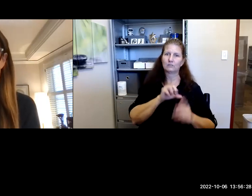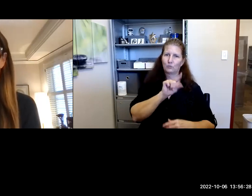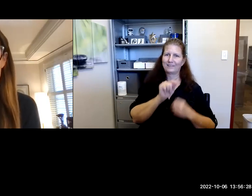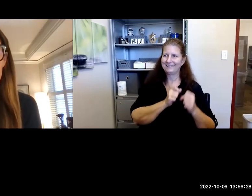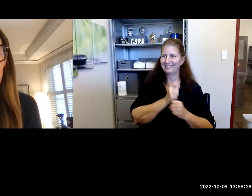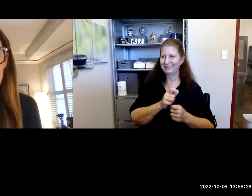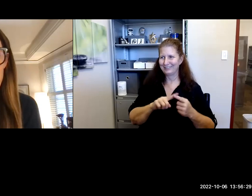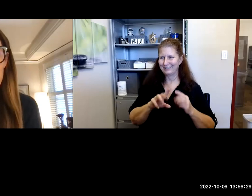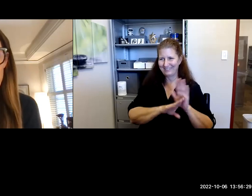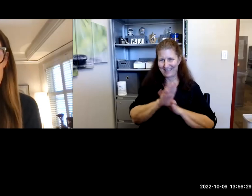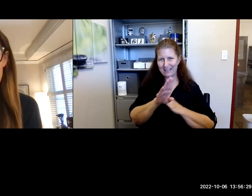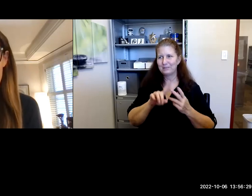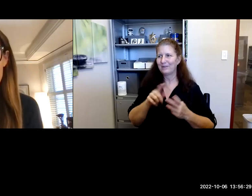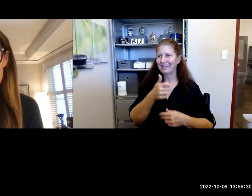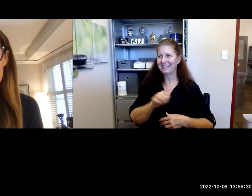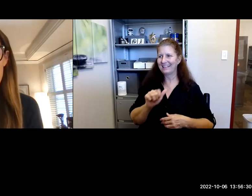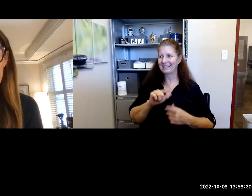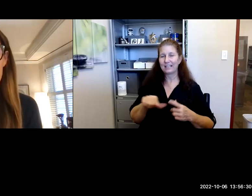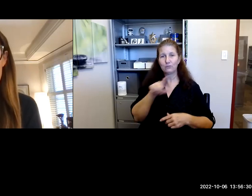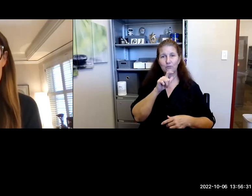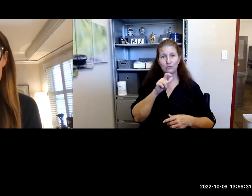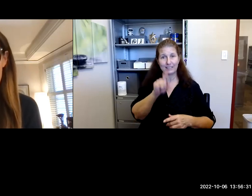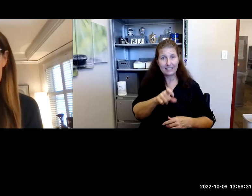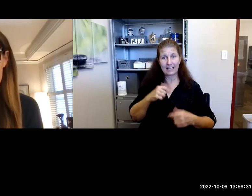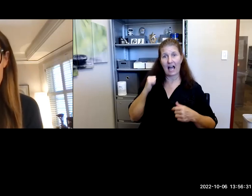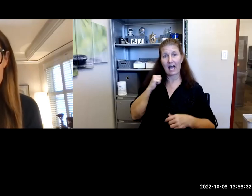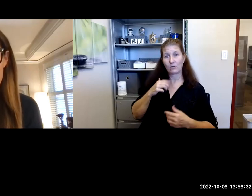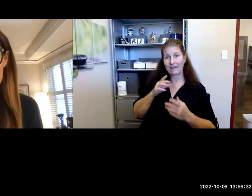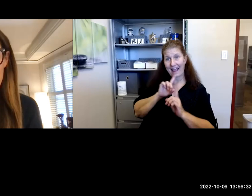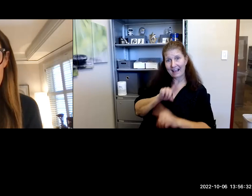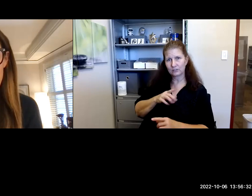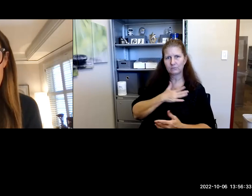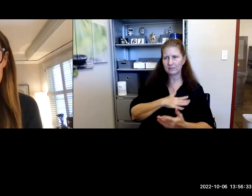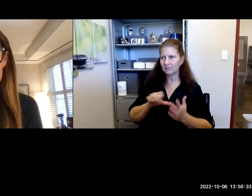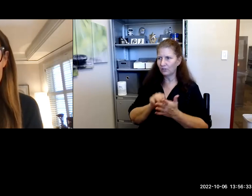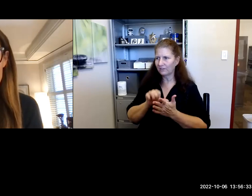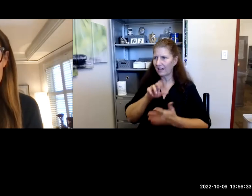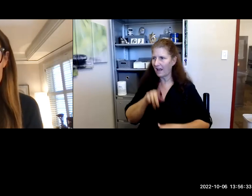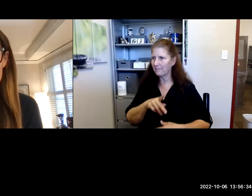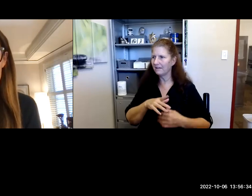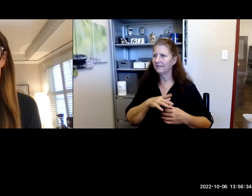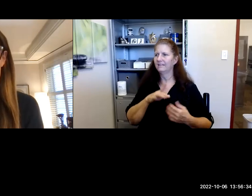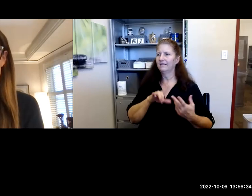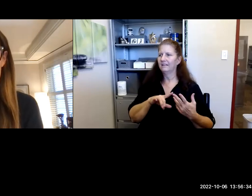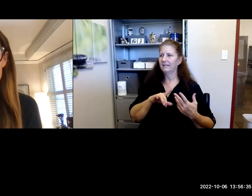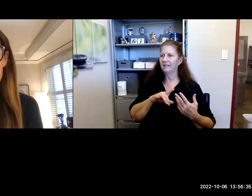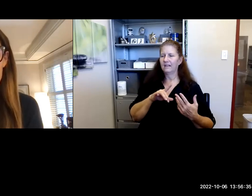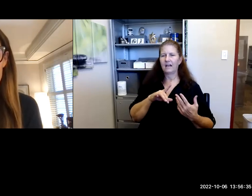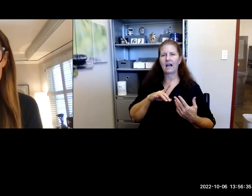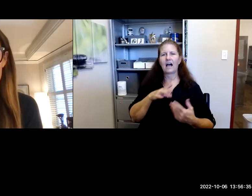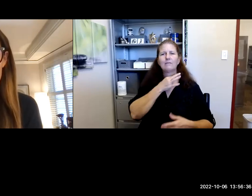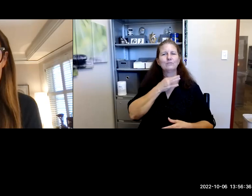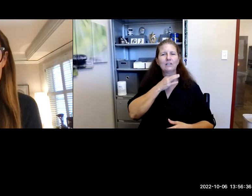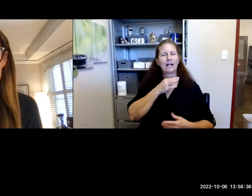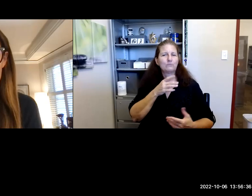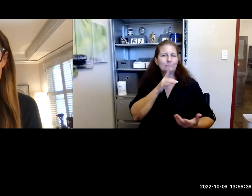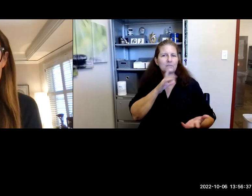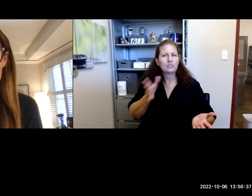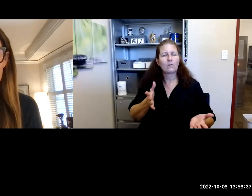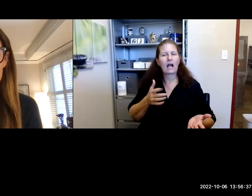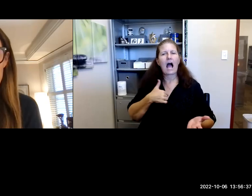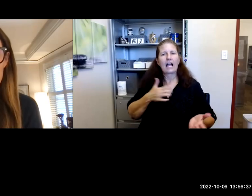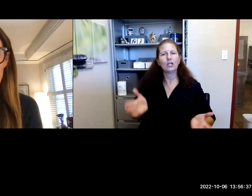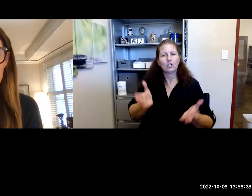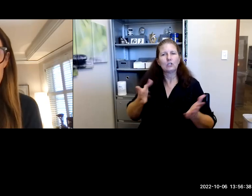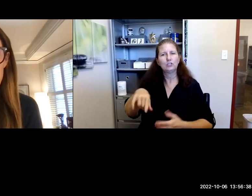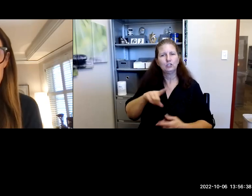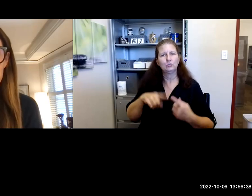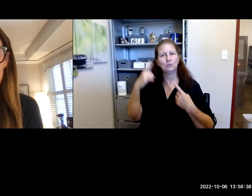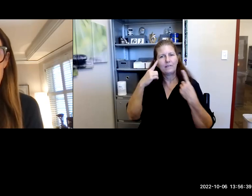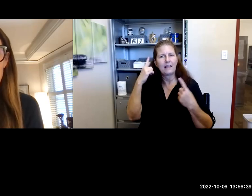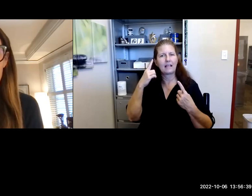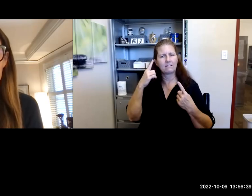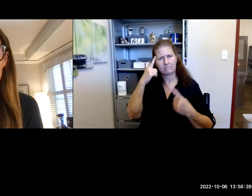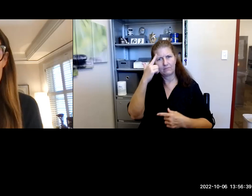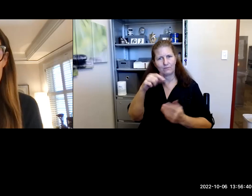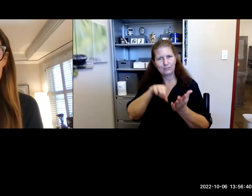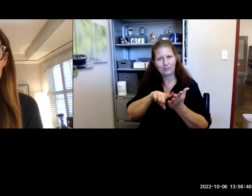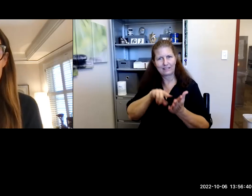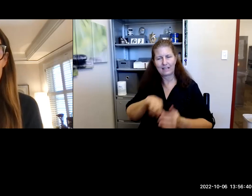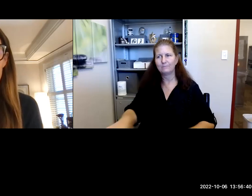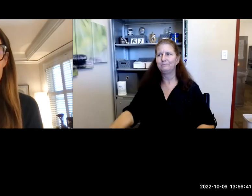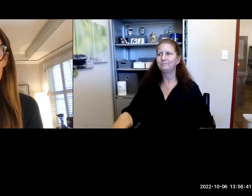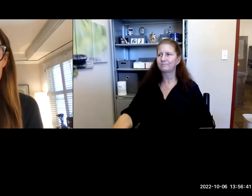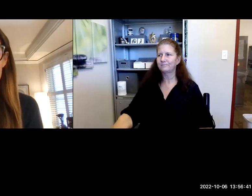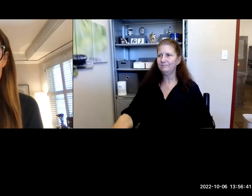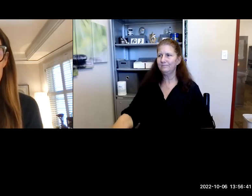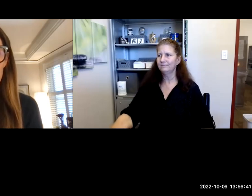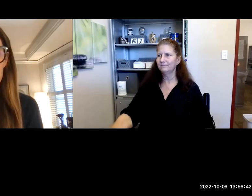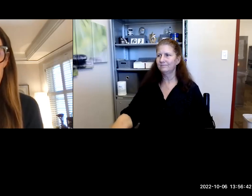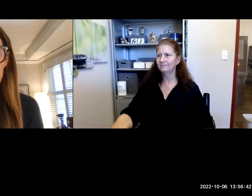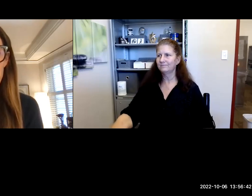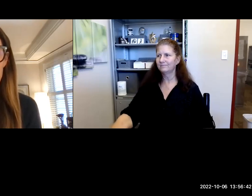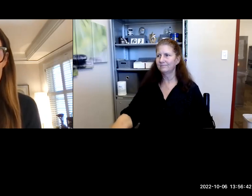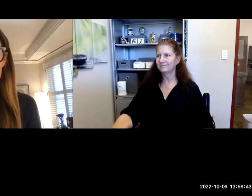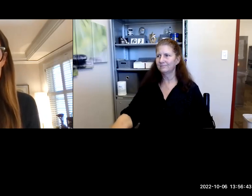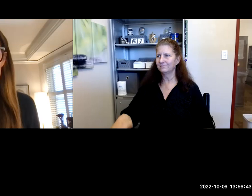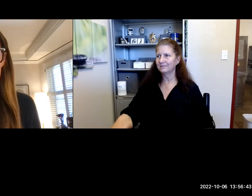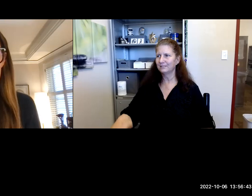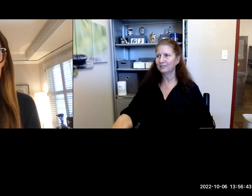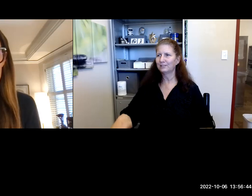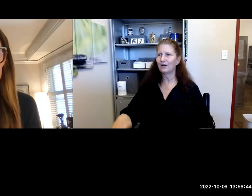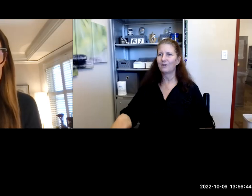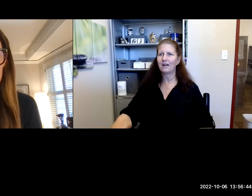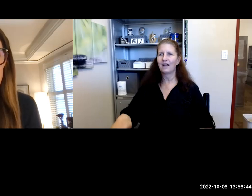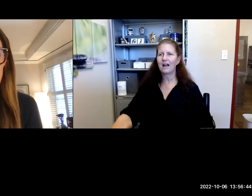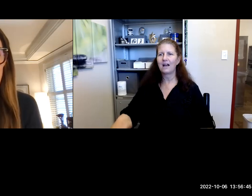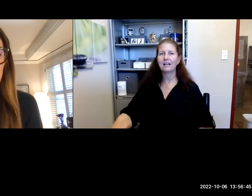Robyn Thomas: so anything you need that I don't answer today you can find there, so I strongly encourage you to take a look. If you have more thoughts or questions, and are interested. Um. With that, I think we're at all. We're at five to two, so I will turn unless